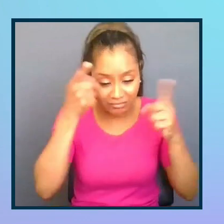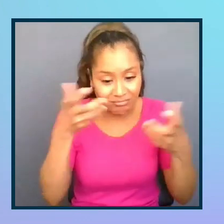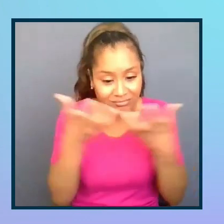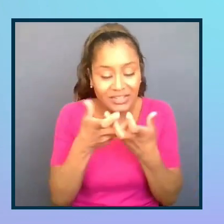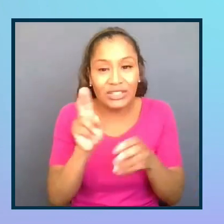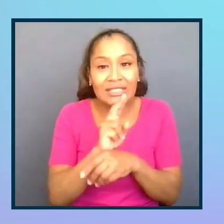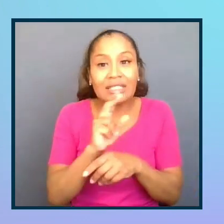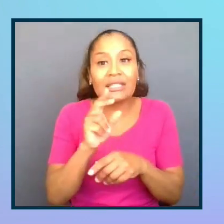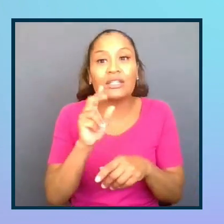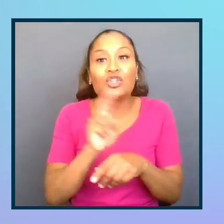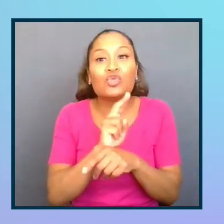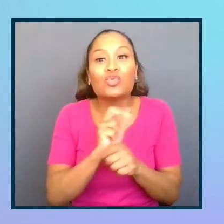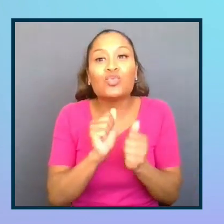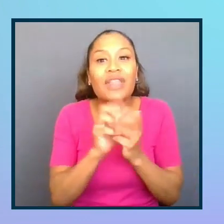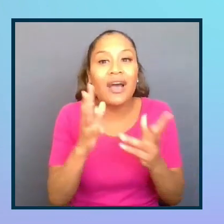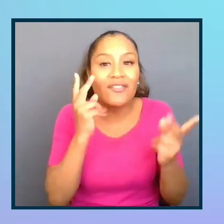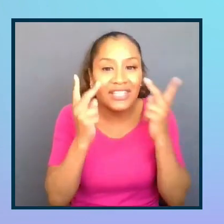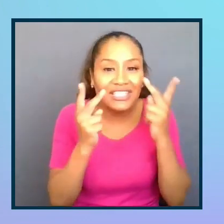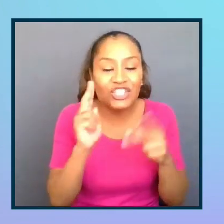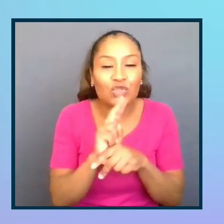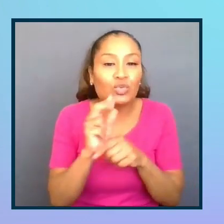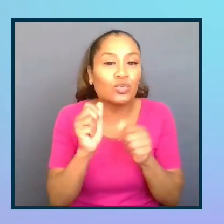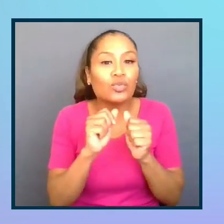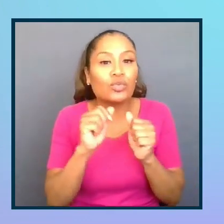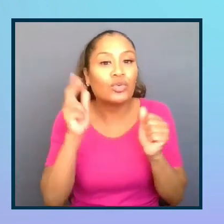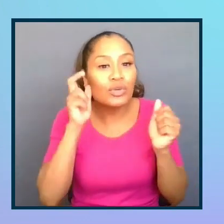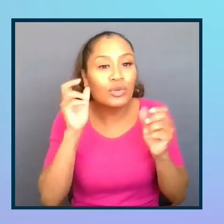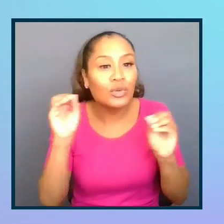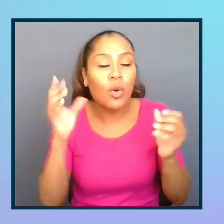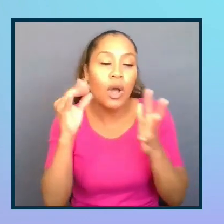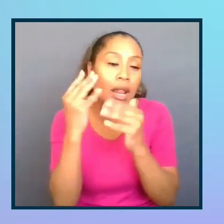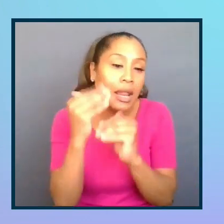use without hearing or limited hearing, et cetera.